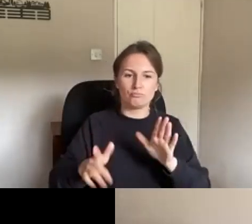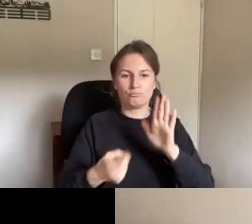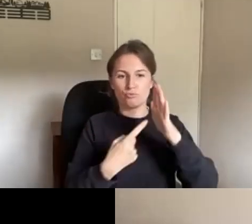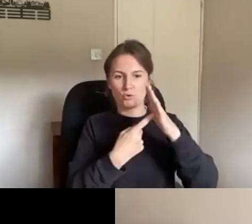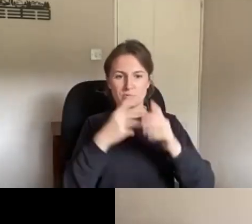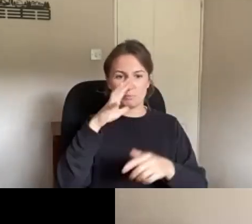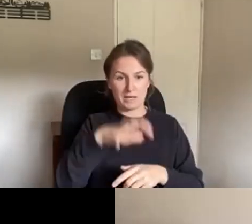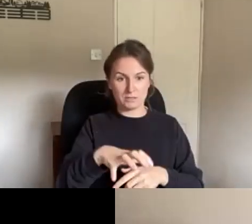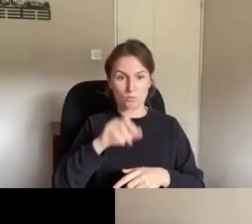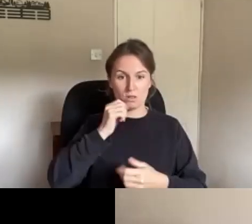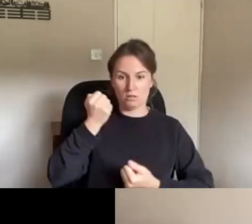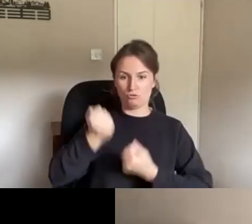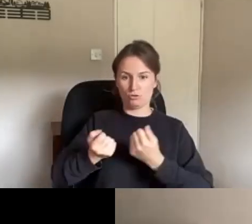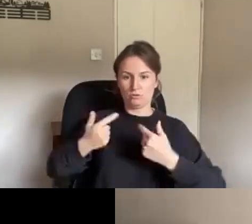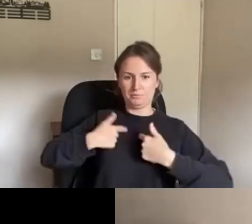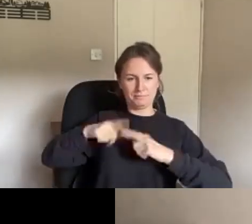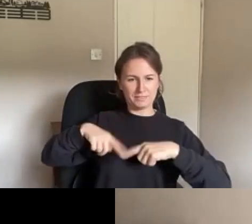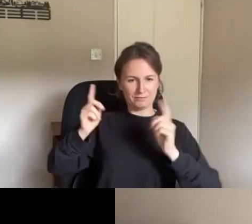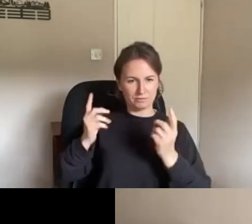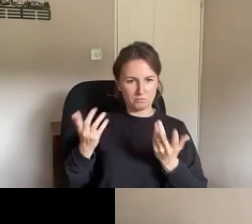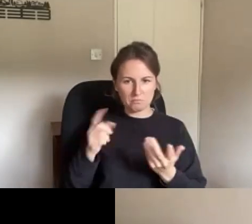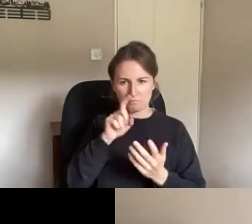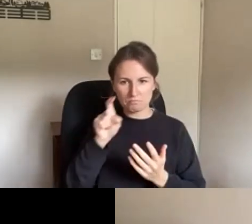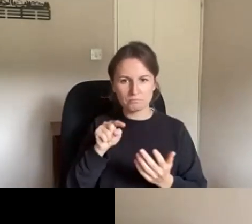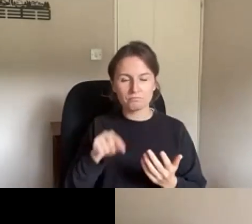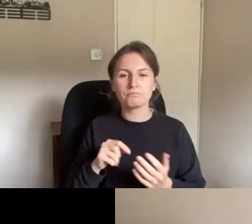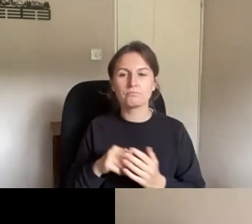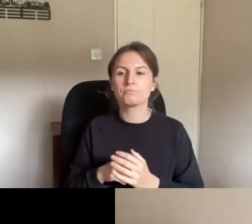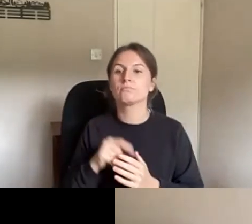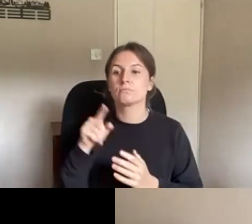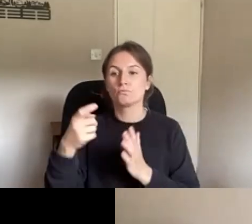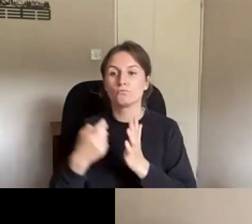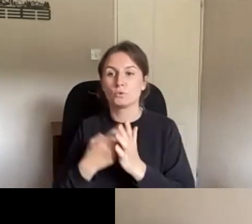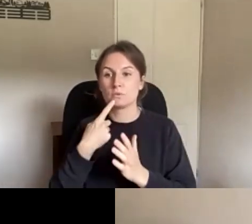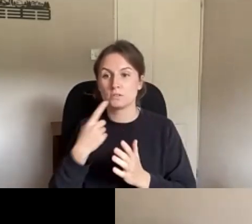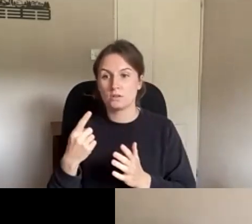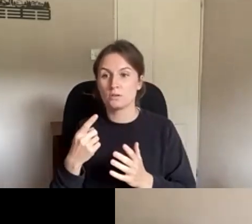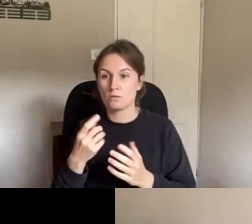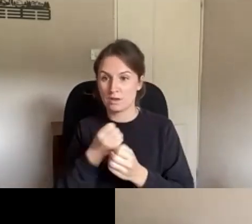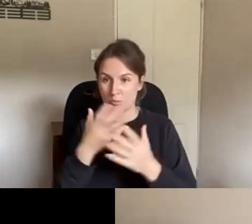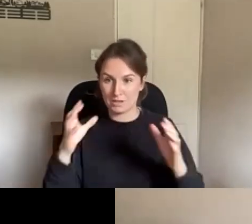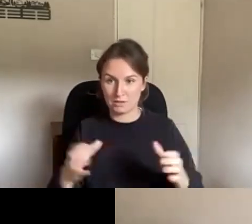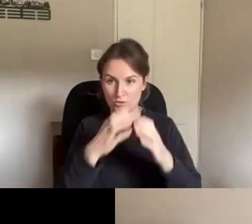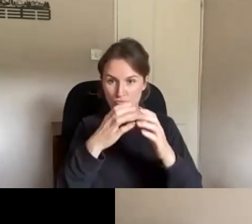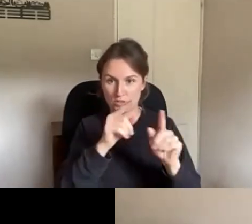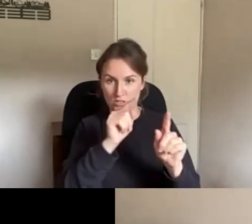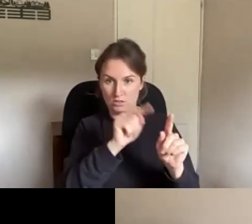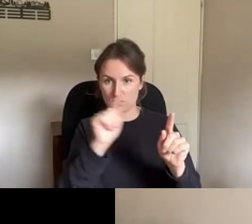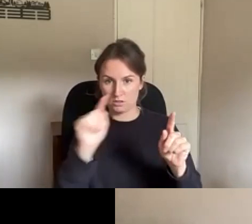Shall I take that one? -Go for it. How many categories can you apply for? Yes. Sorry, that was the common one